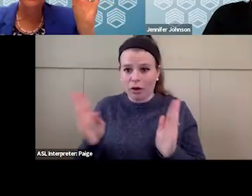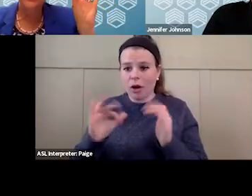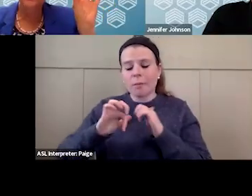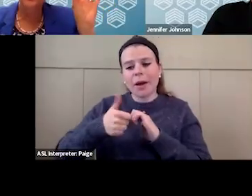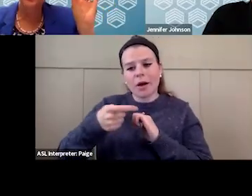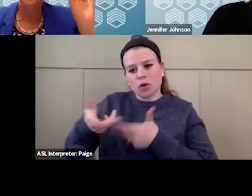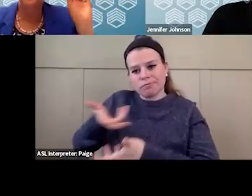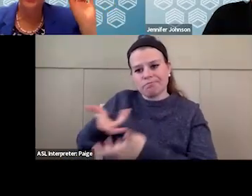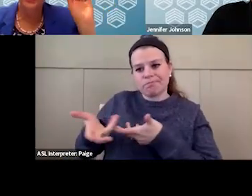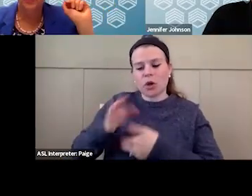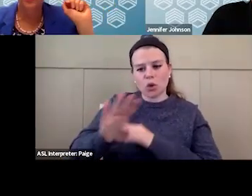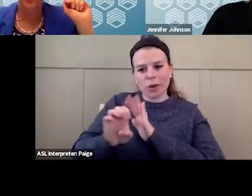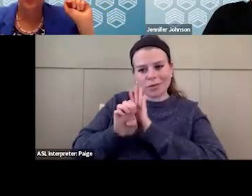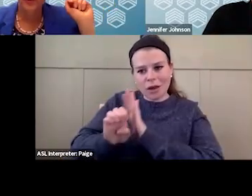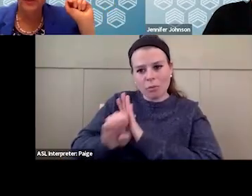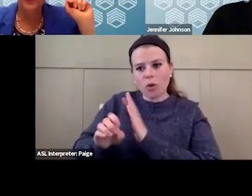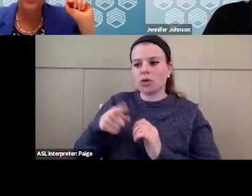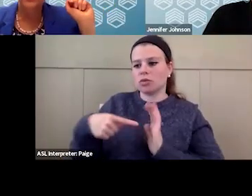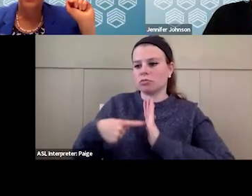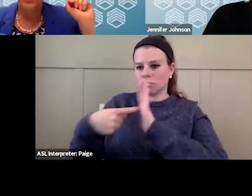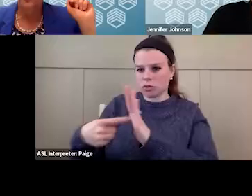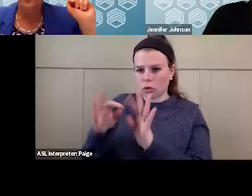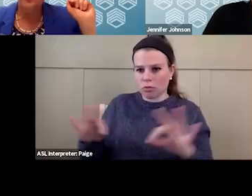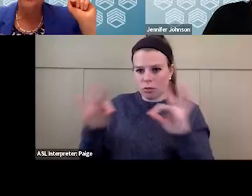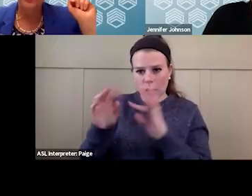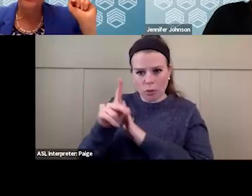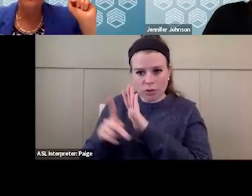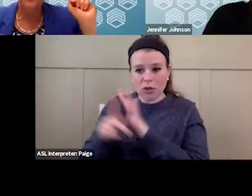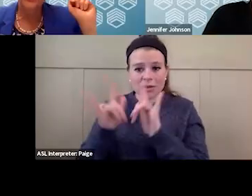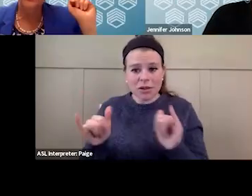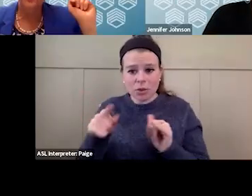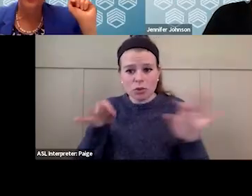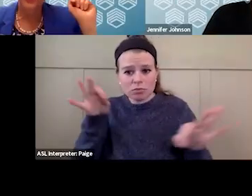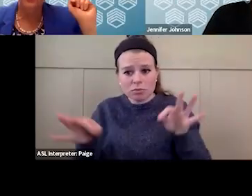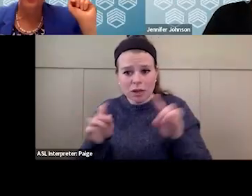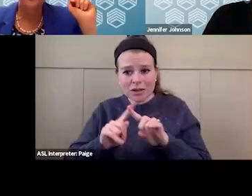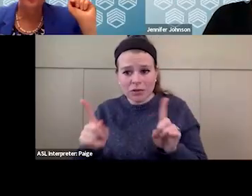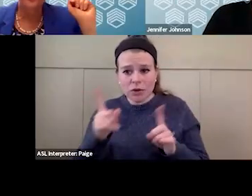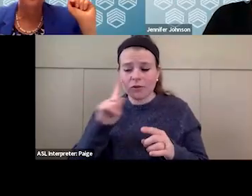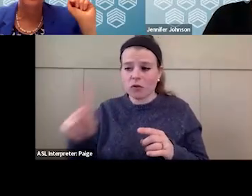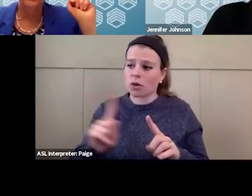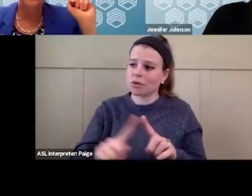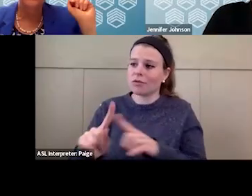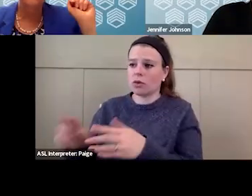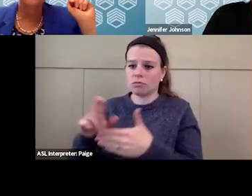setting examples, you're communicating the important principles, and you're also explaining differences for different outcomes from different litigants.